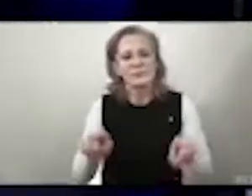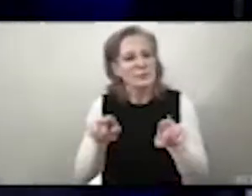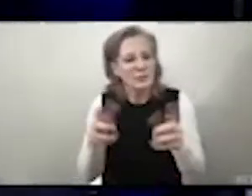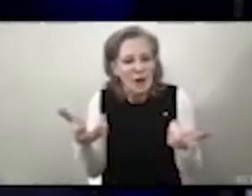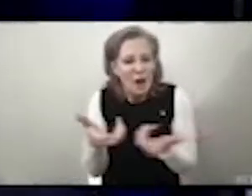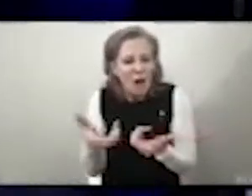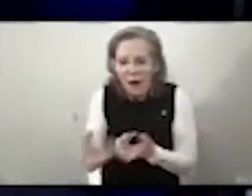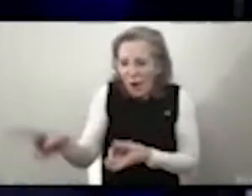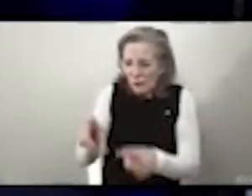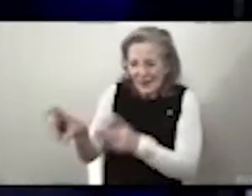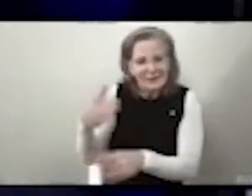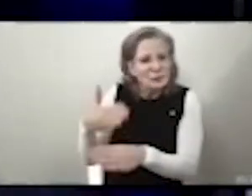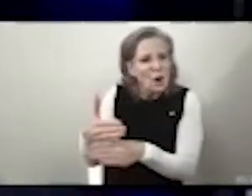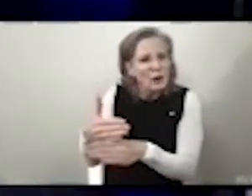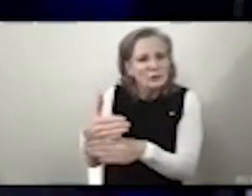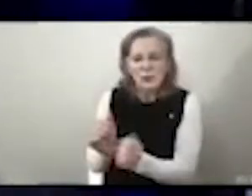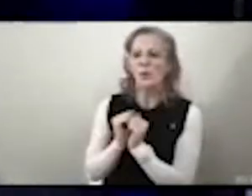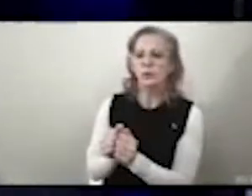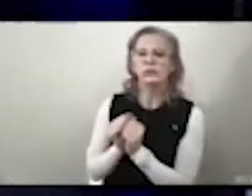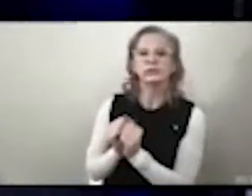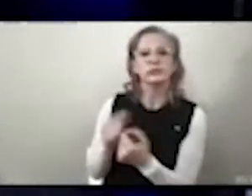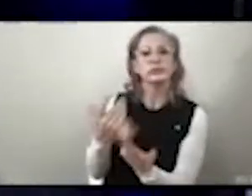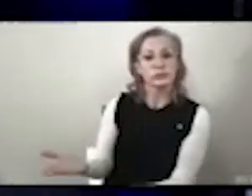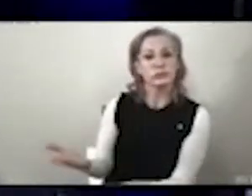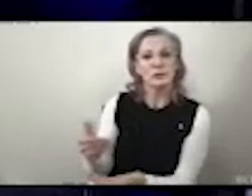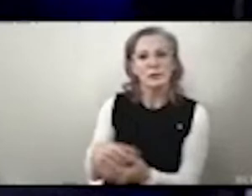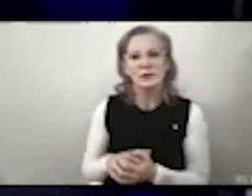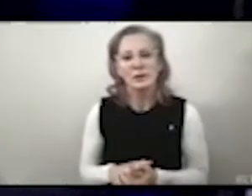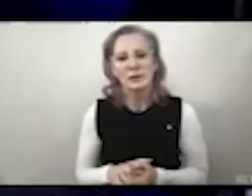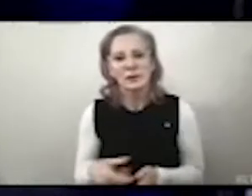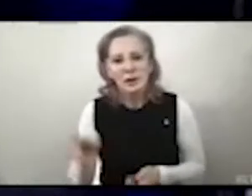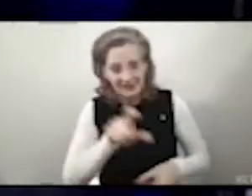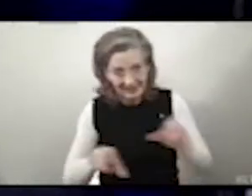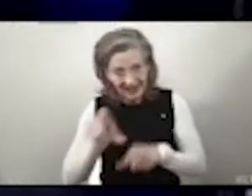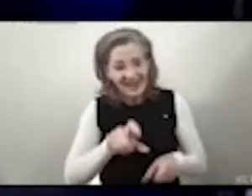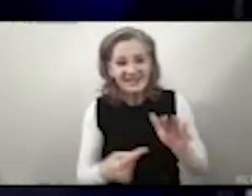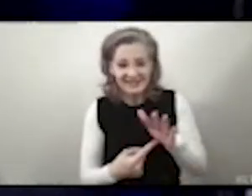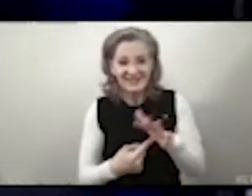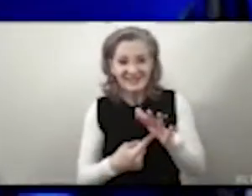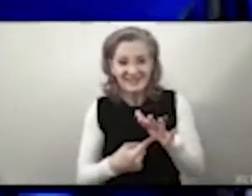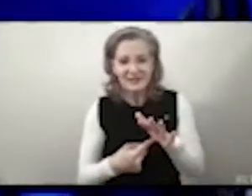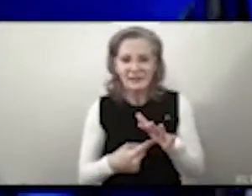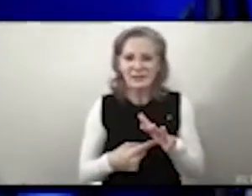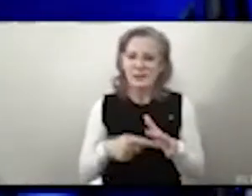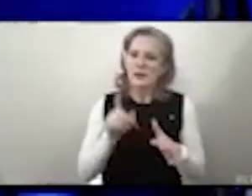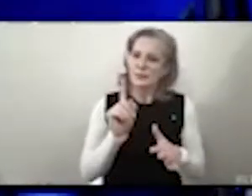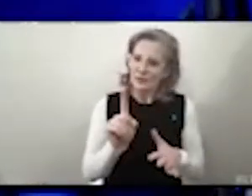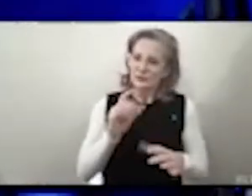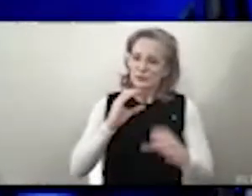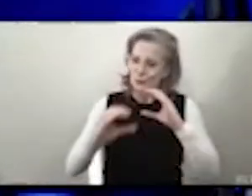As important as the science is, how it is communicated is crucial. Effective communication in building